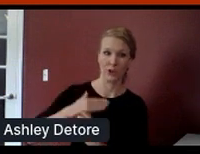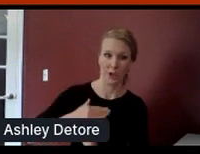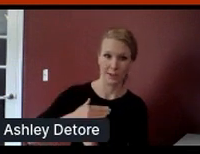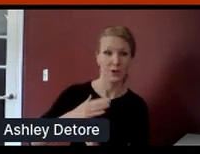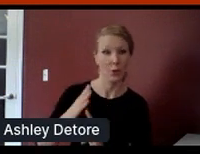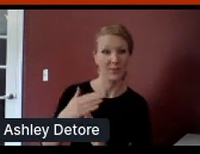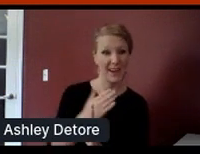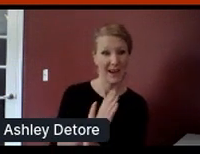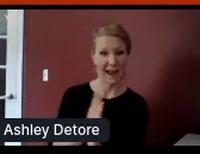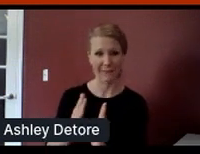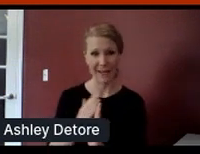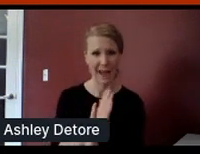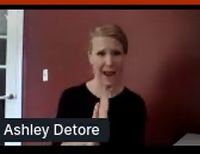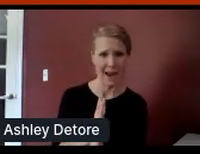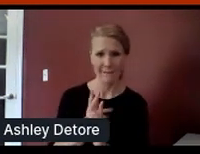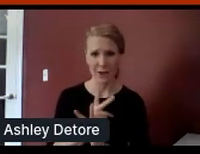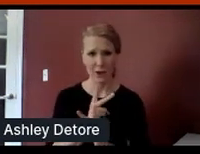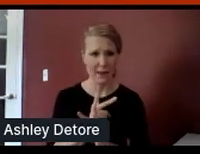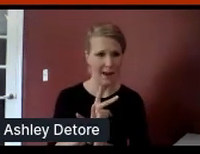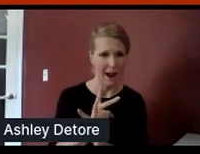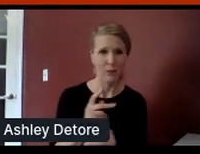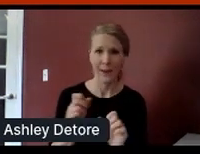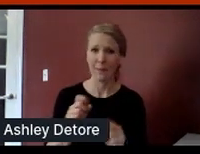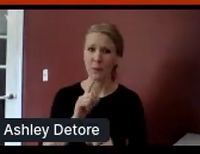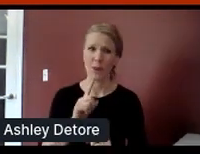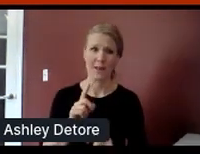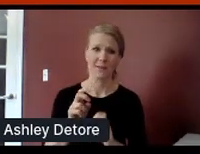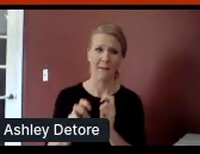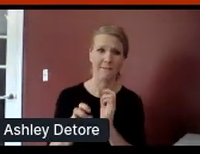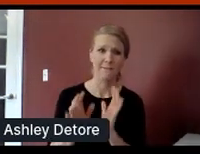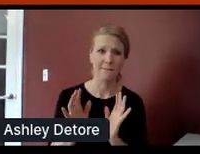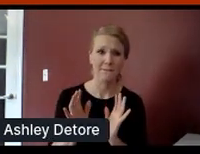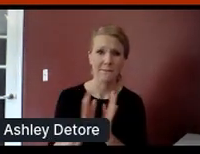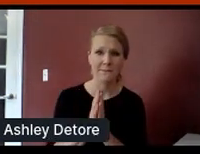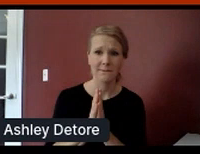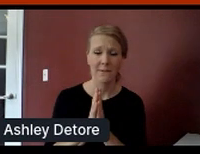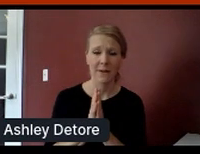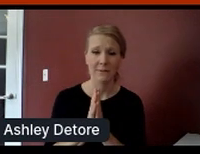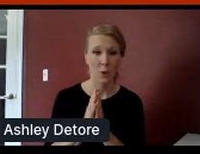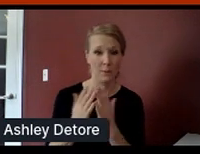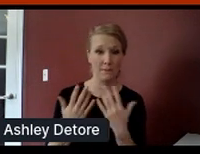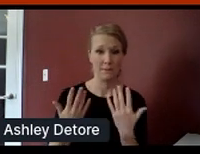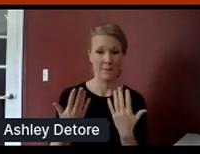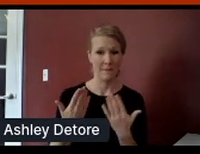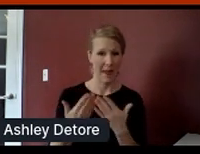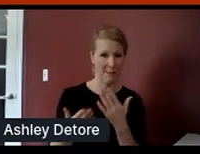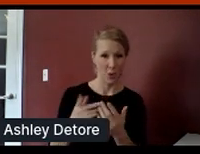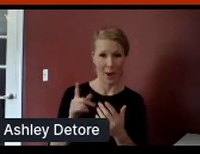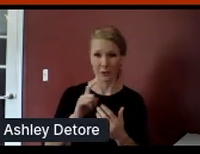You might be a little bit more careful sometimes. You might be-- you may not be fully trusting.